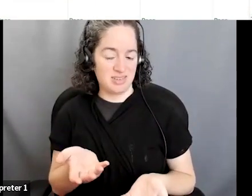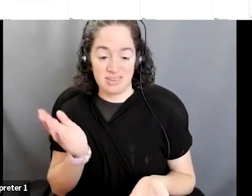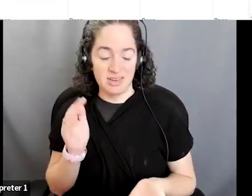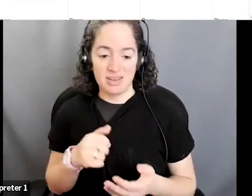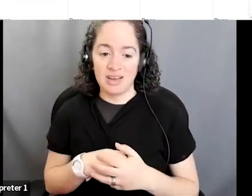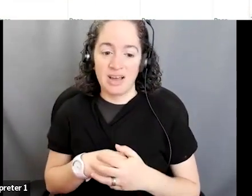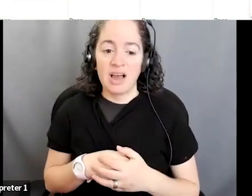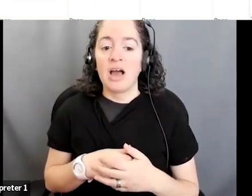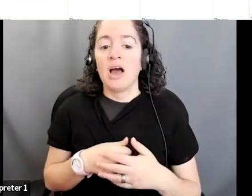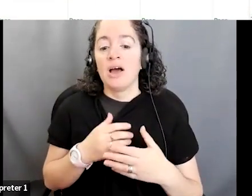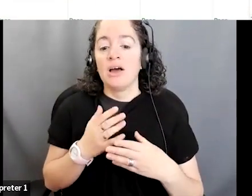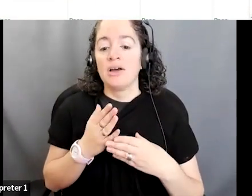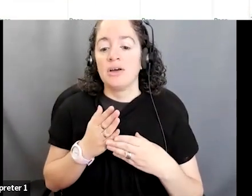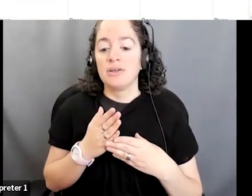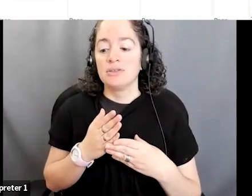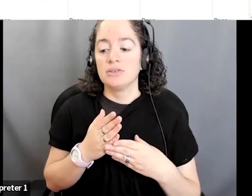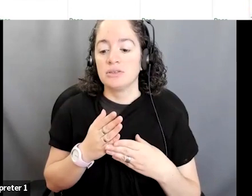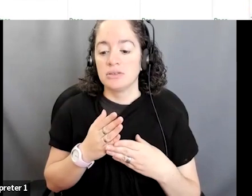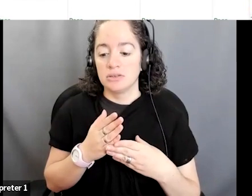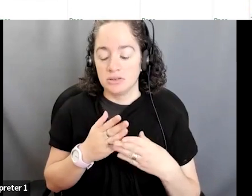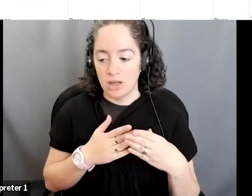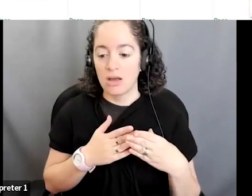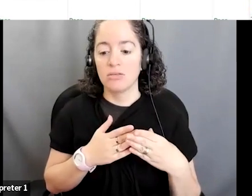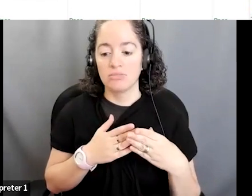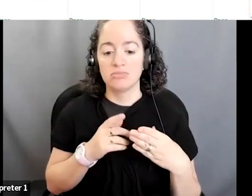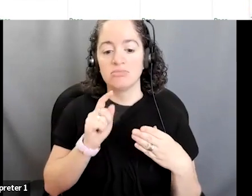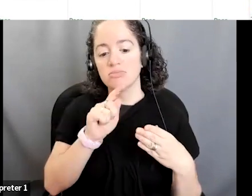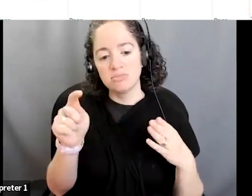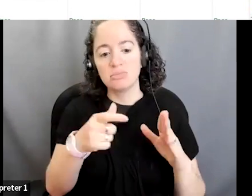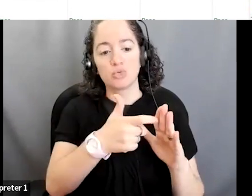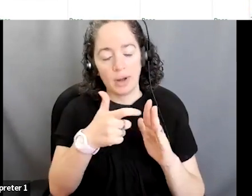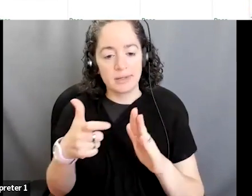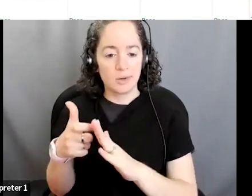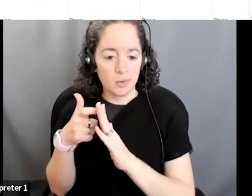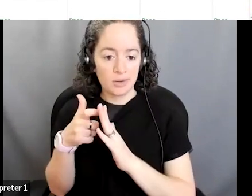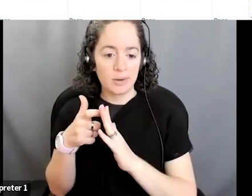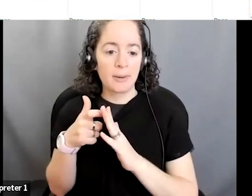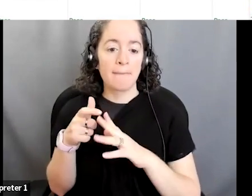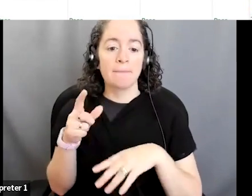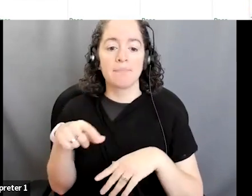Some of the criteria that people did very well on, meaningful sequence.